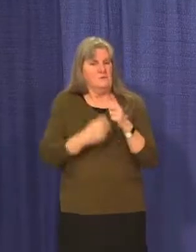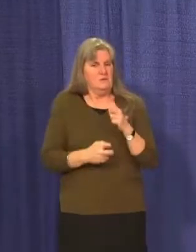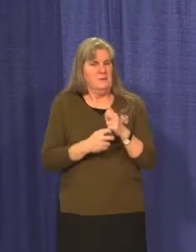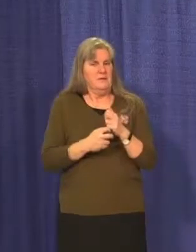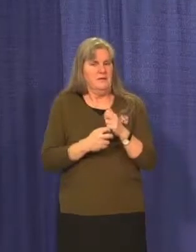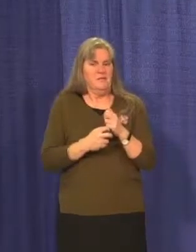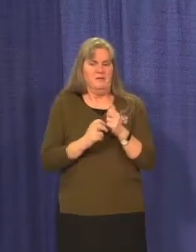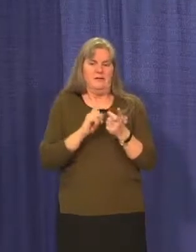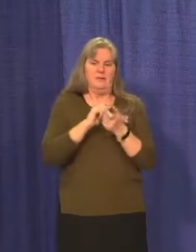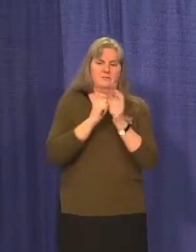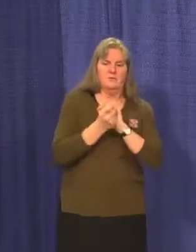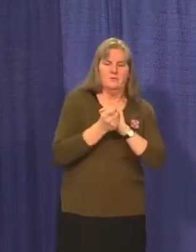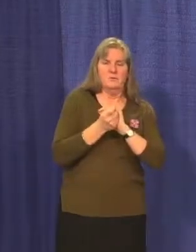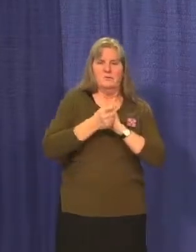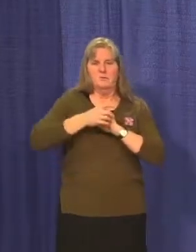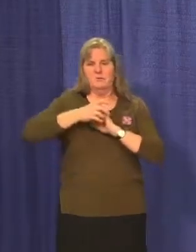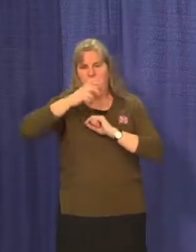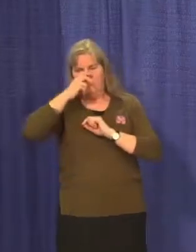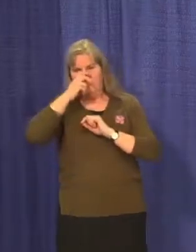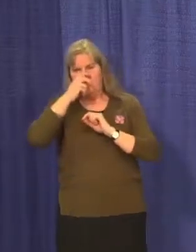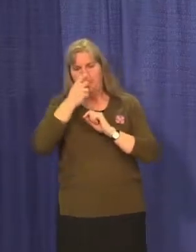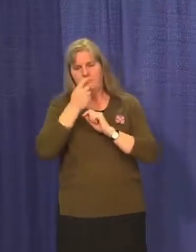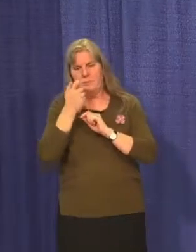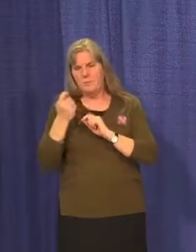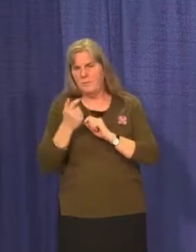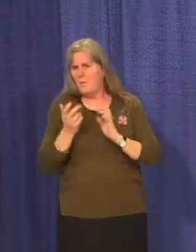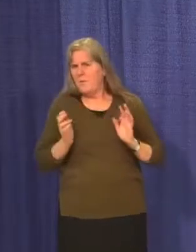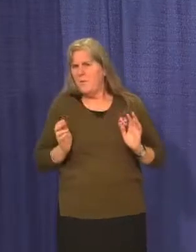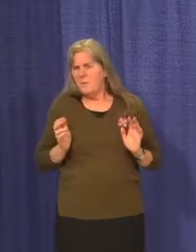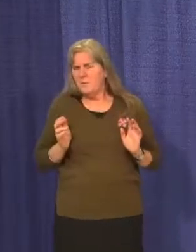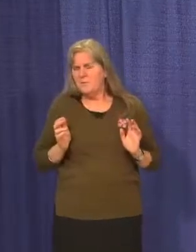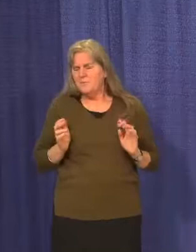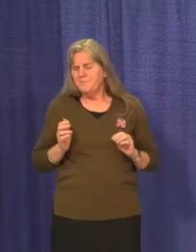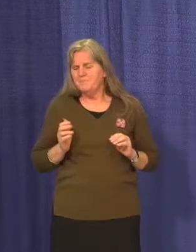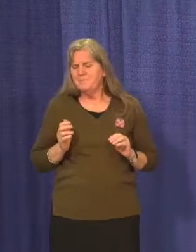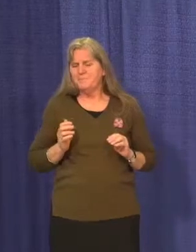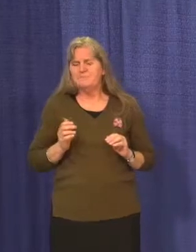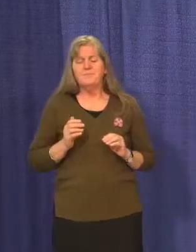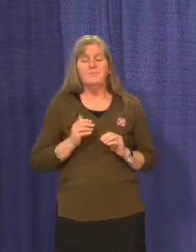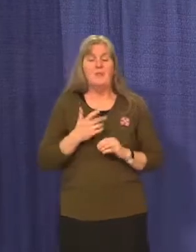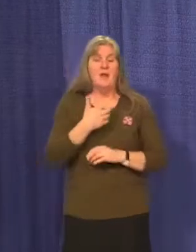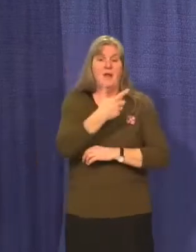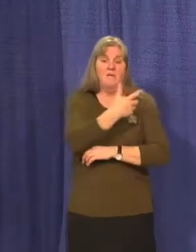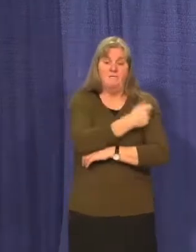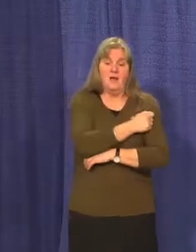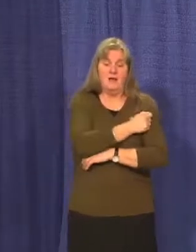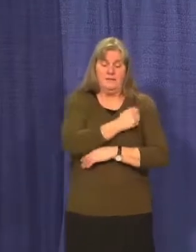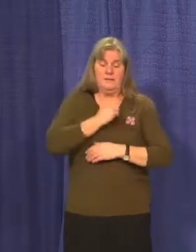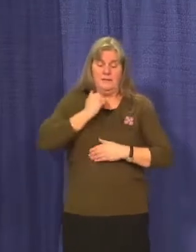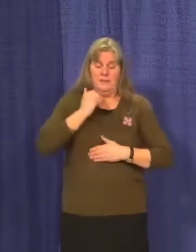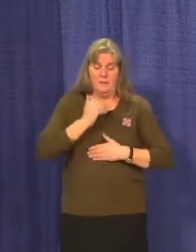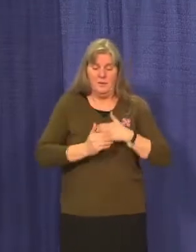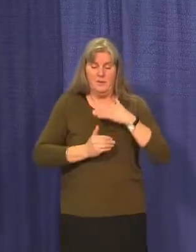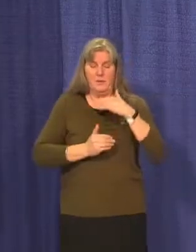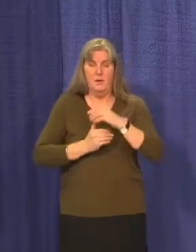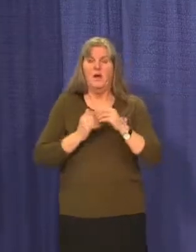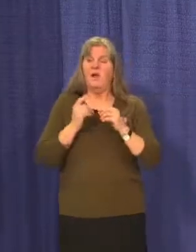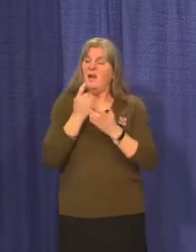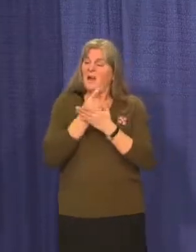difficult to make changes. As we move further down the path of vaccination, we will learn